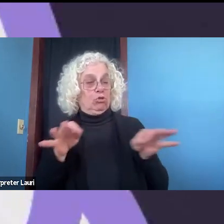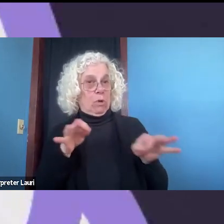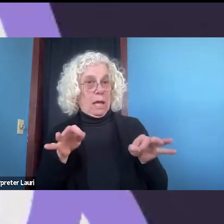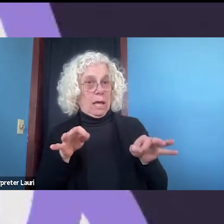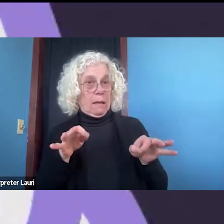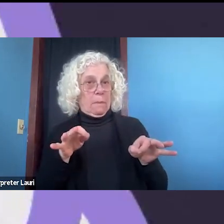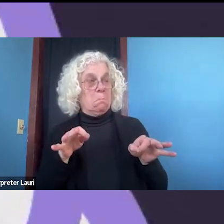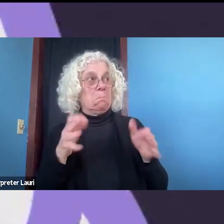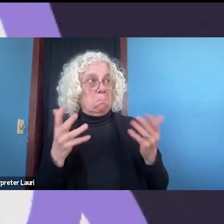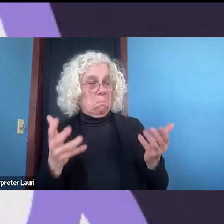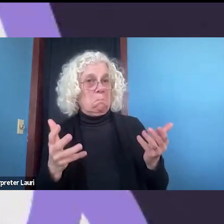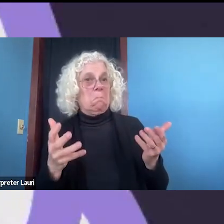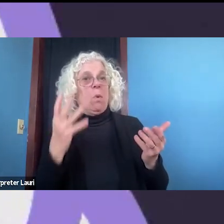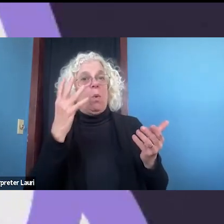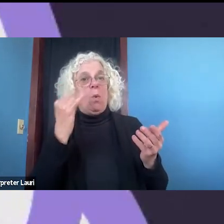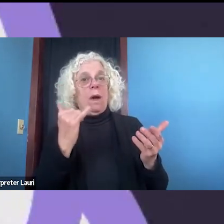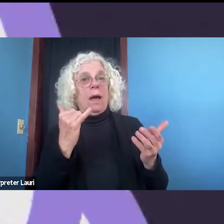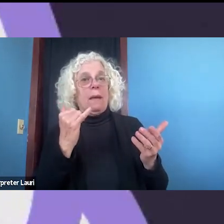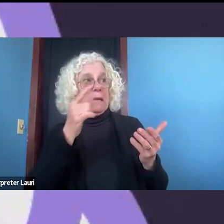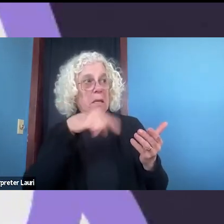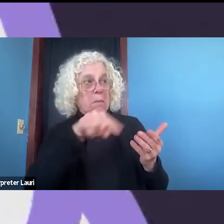if your audience members may be blind or have low vision.